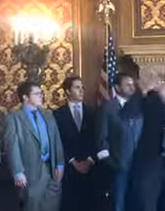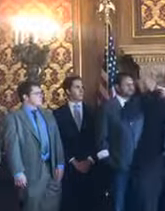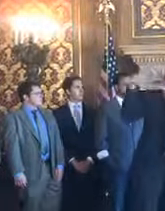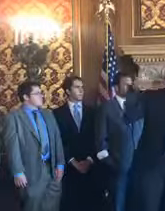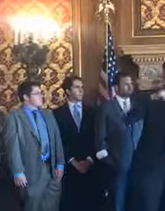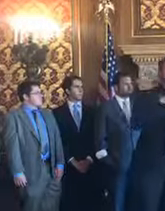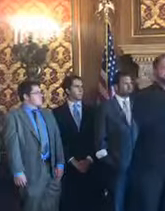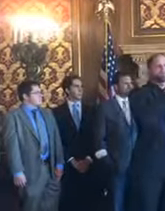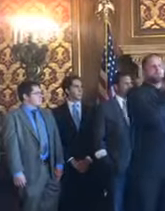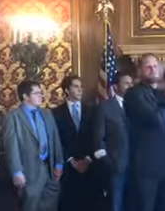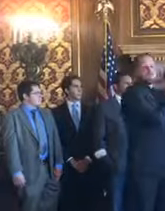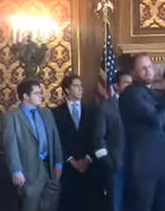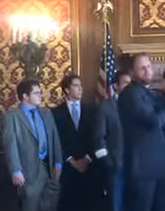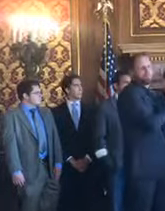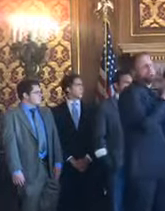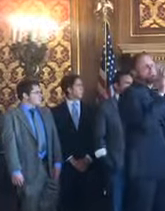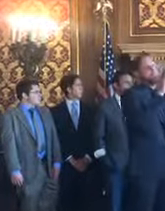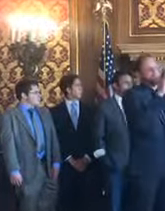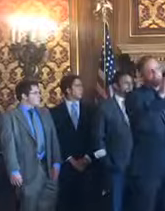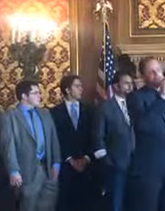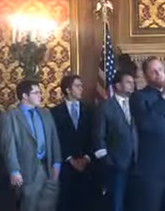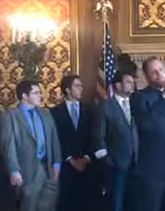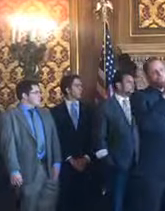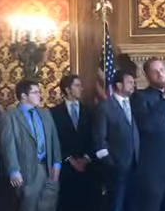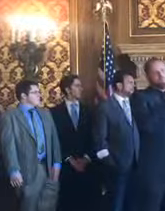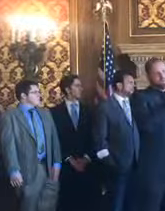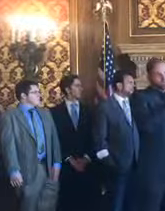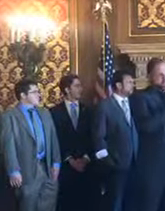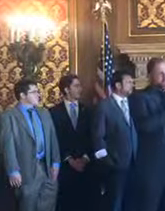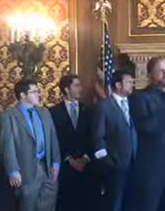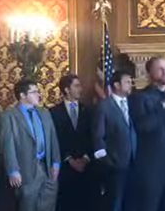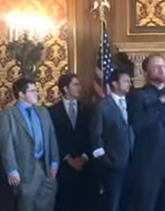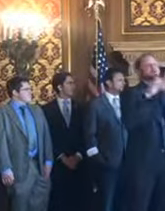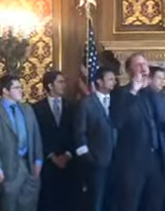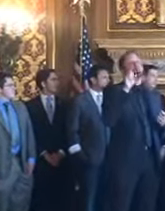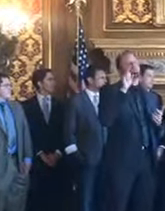Representative Kleefisch, Representative Uurpagel, Representiative Kolste, Represetative Skowronski.